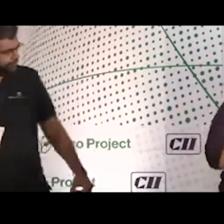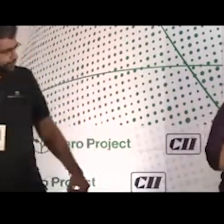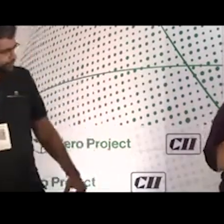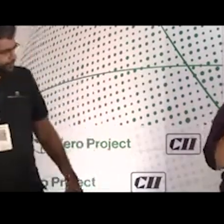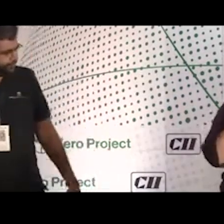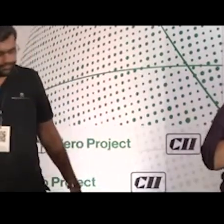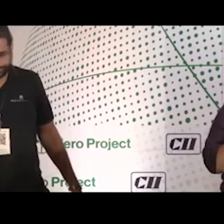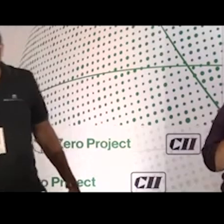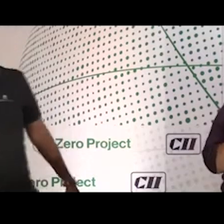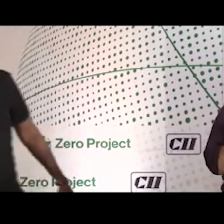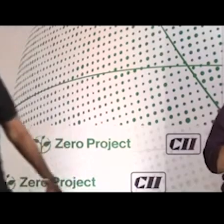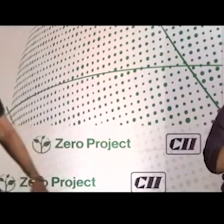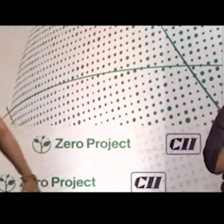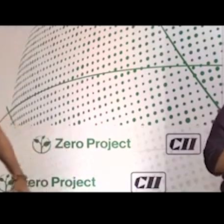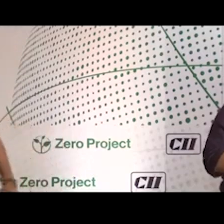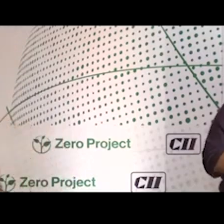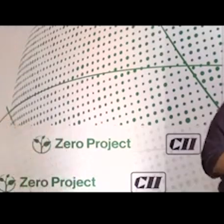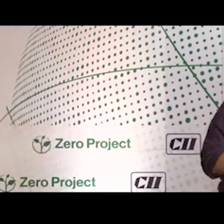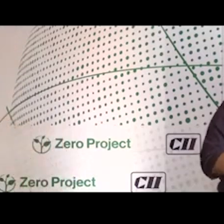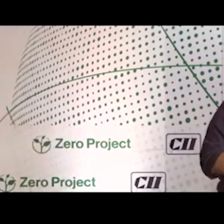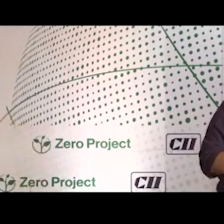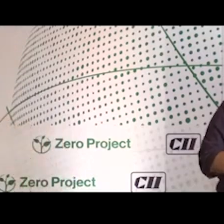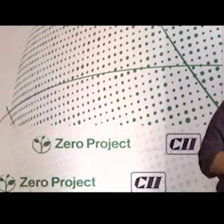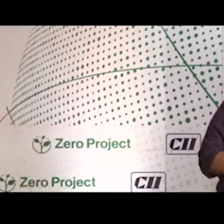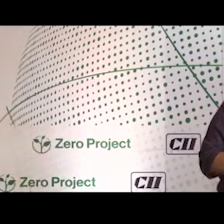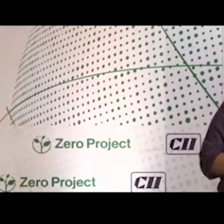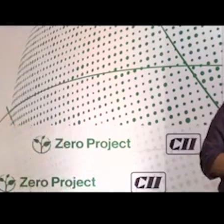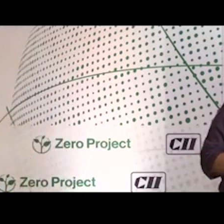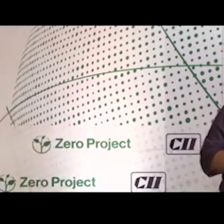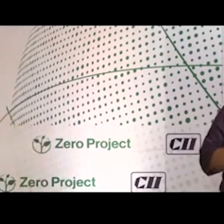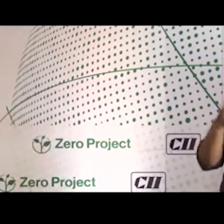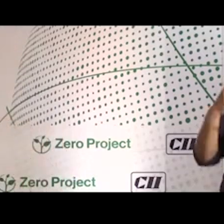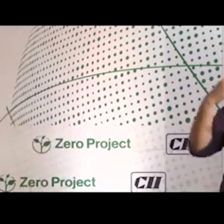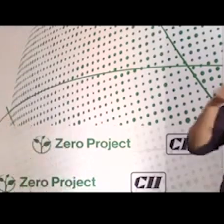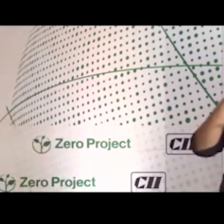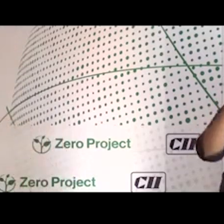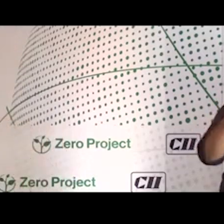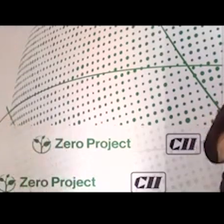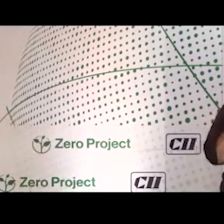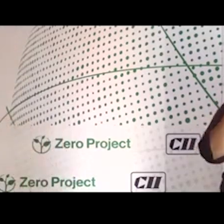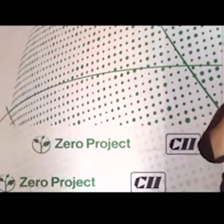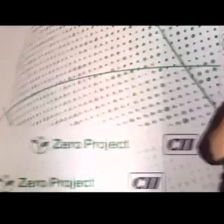Mr. Sandy Basken Deputy Pantry Director, IFB is